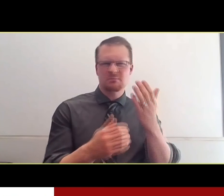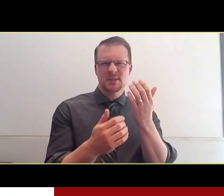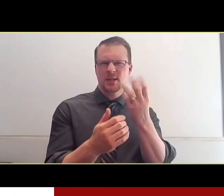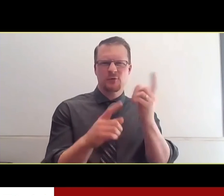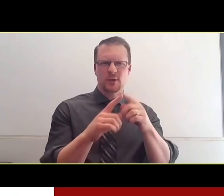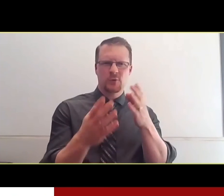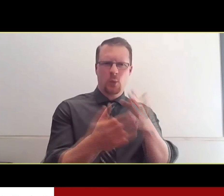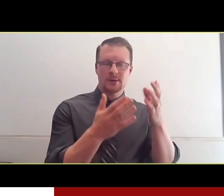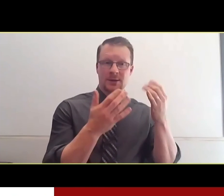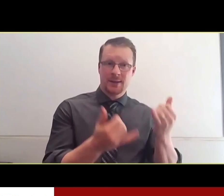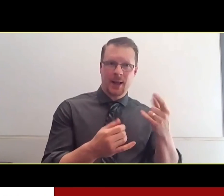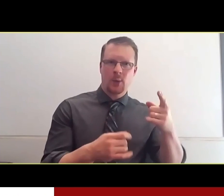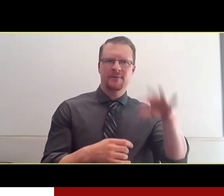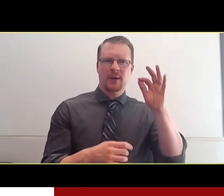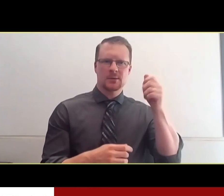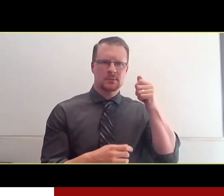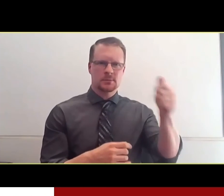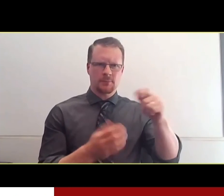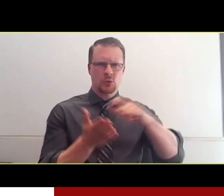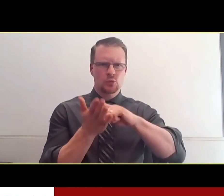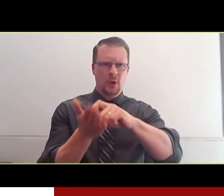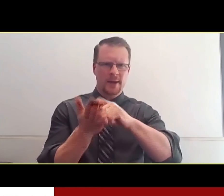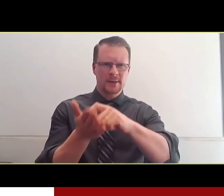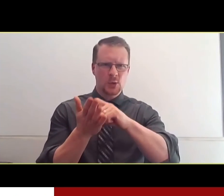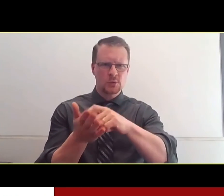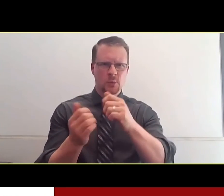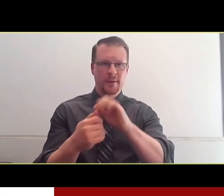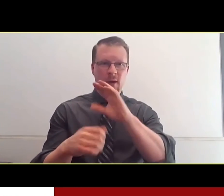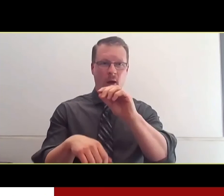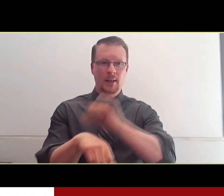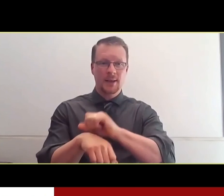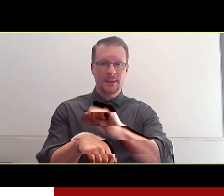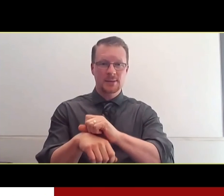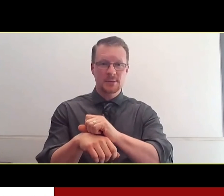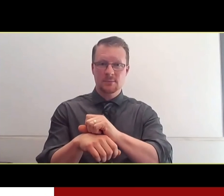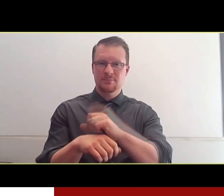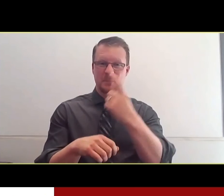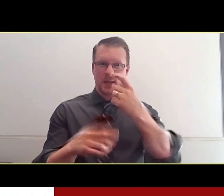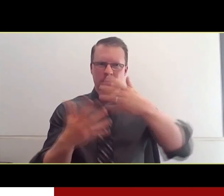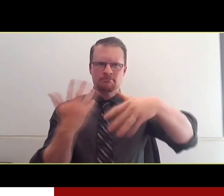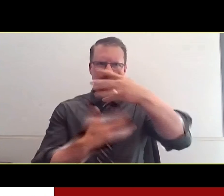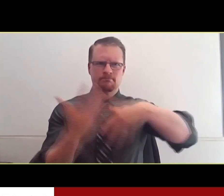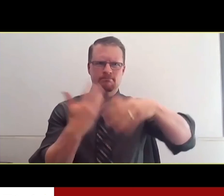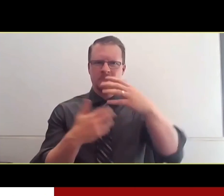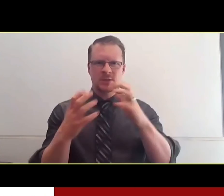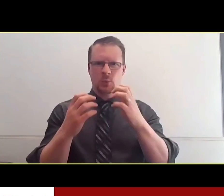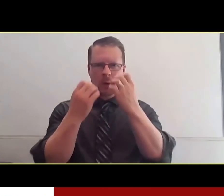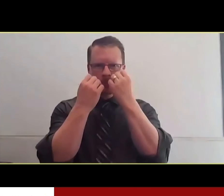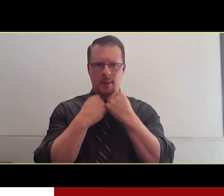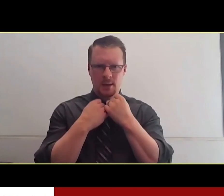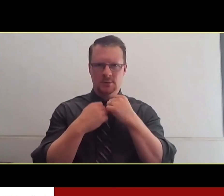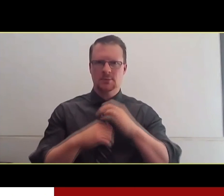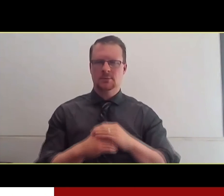who tends to communicate very well in several different methods. And now they found that writing notes back together with colleagues